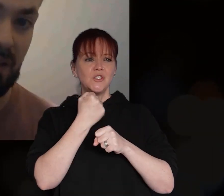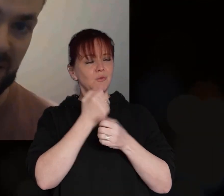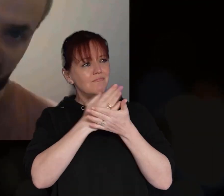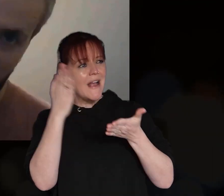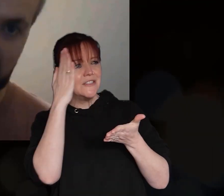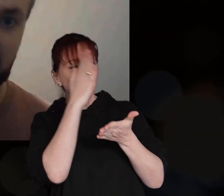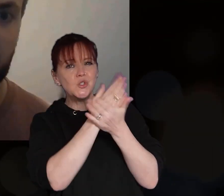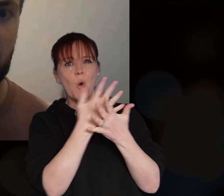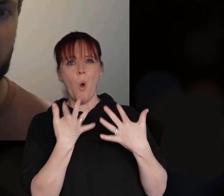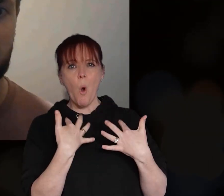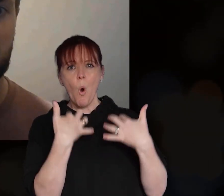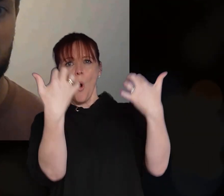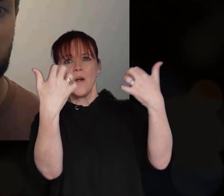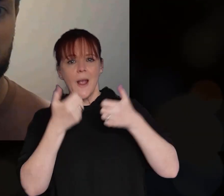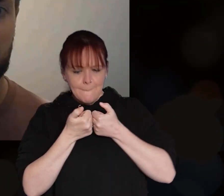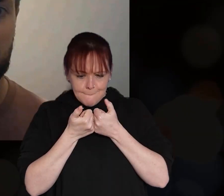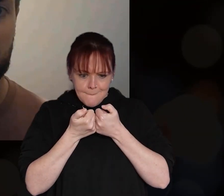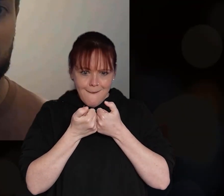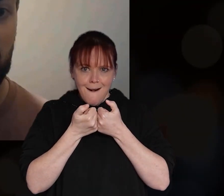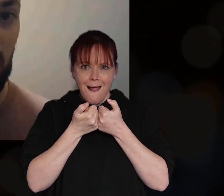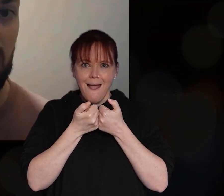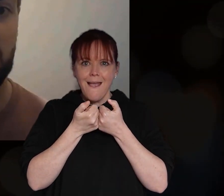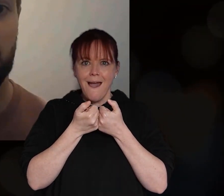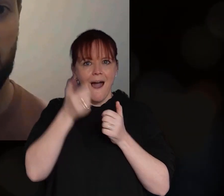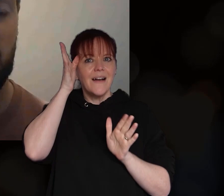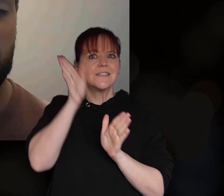that intended experience that we want for them.